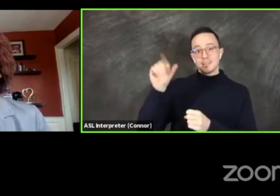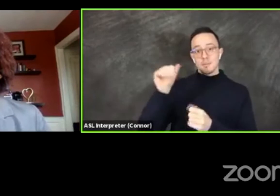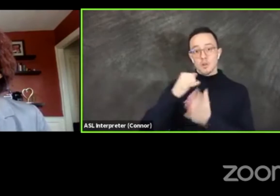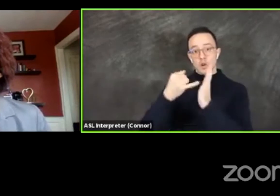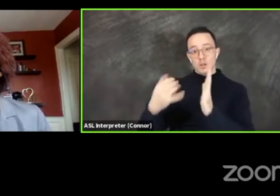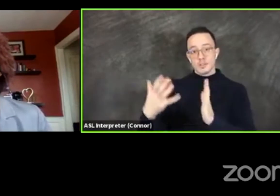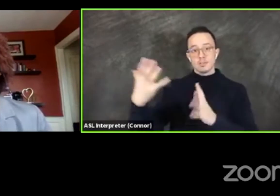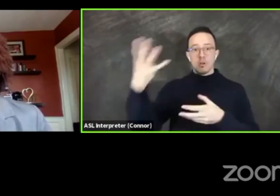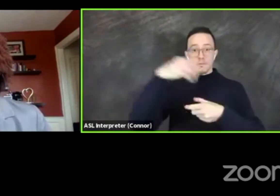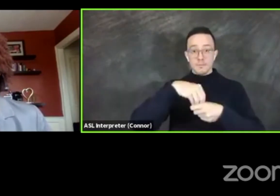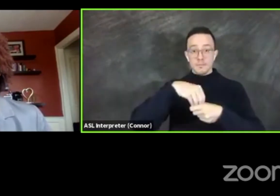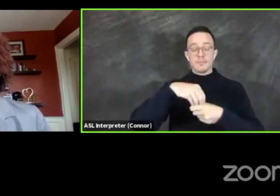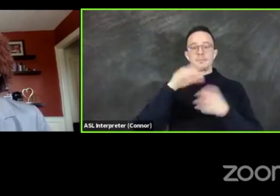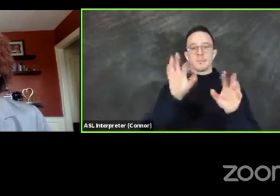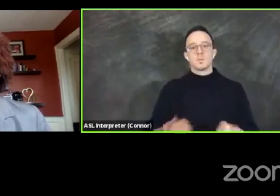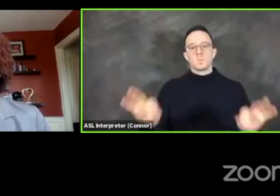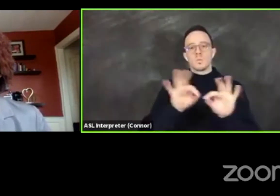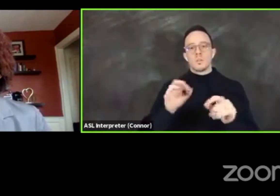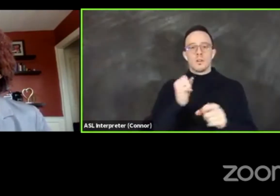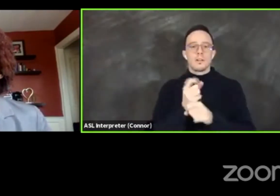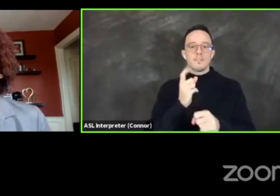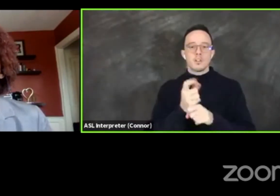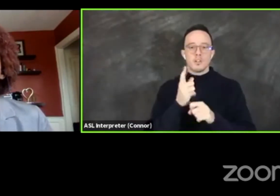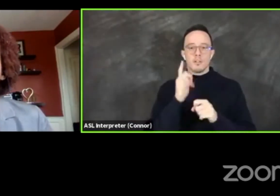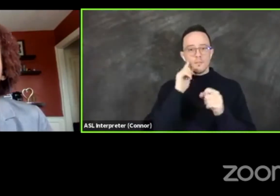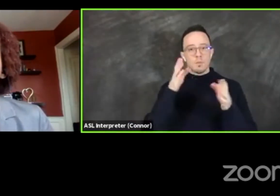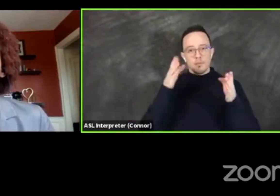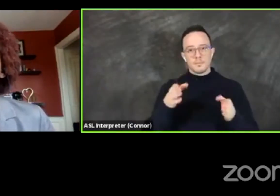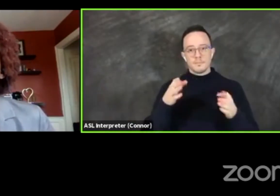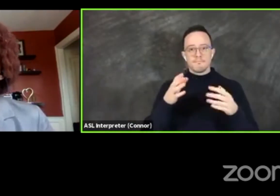COMPONENT OF EACH YEAR'S IN PERSON, EVENT THESE PRIORITIES CARRY OVER